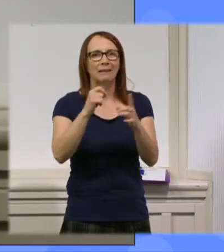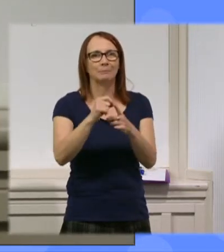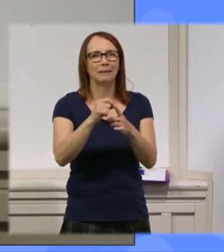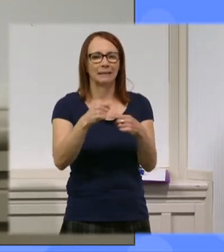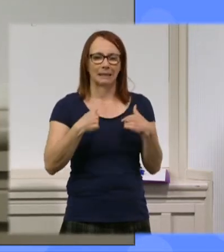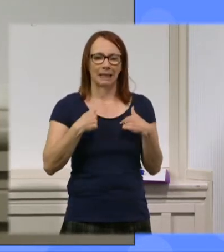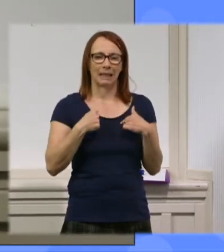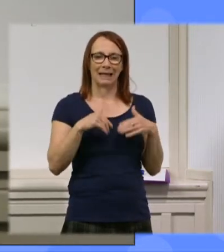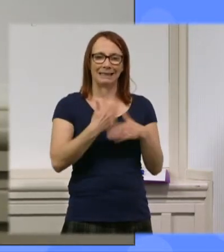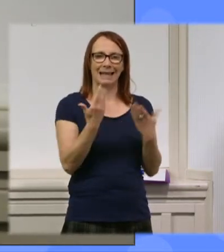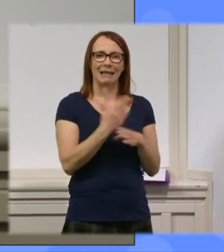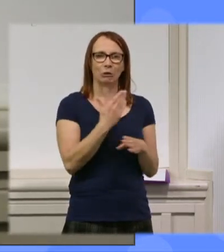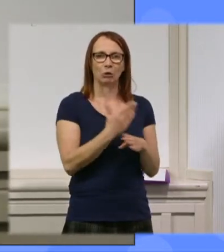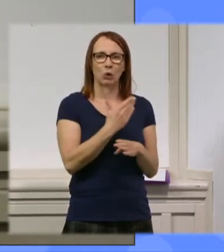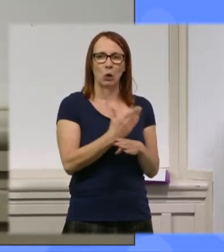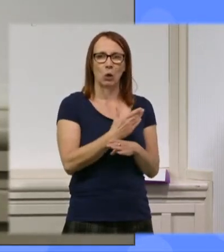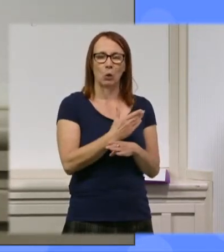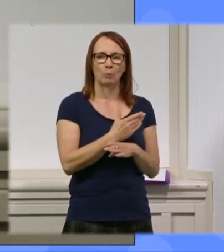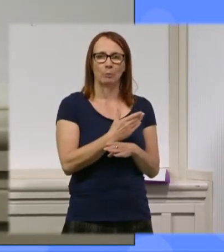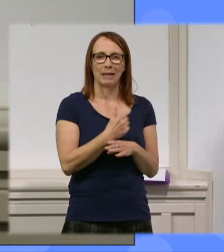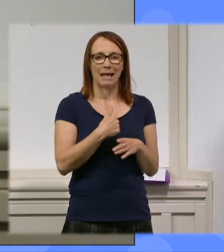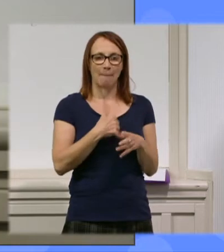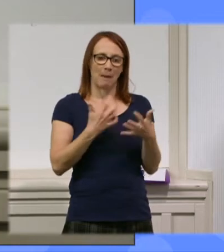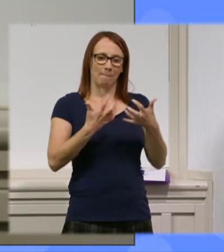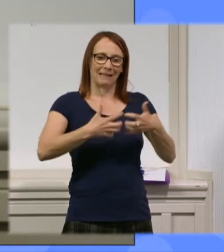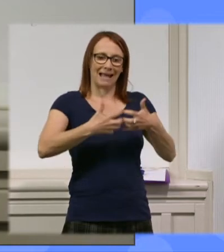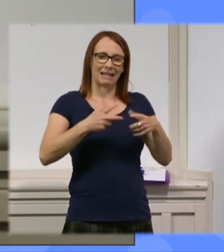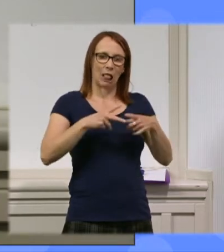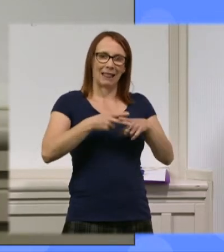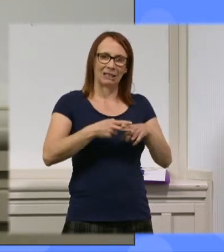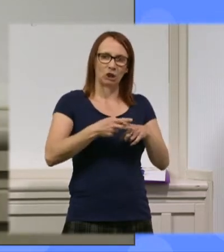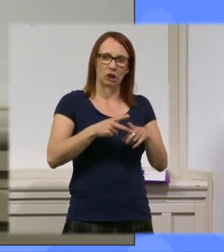have a day job I'm an electromechanical engineer I work for orbital marine power